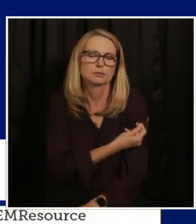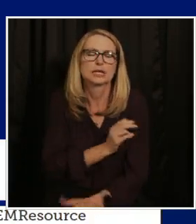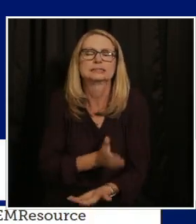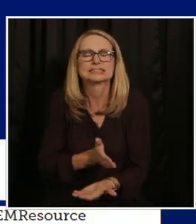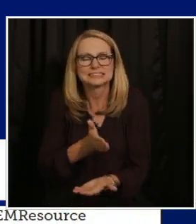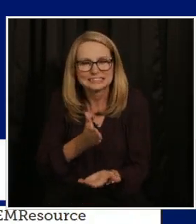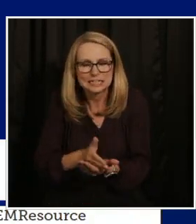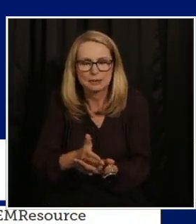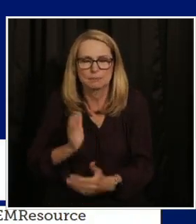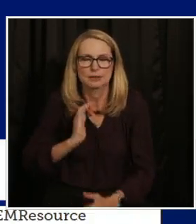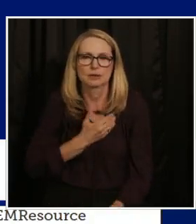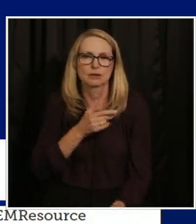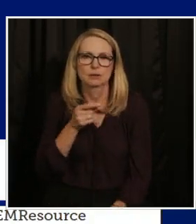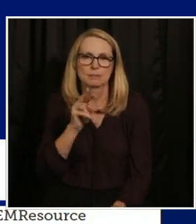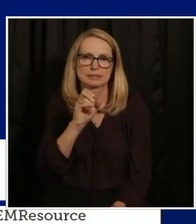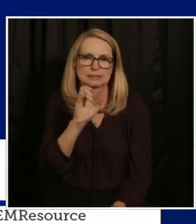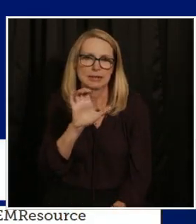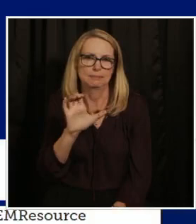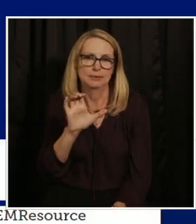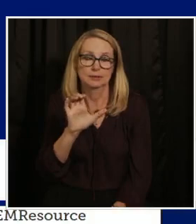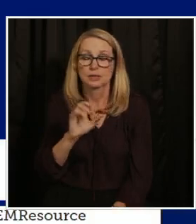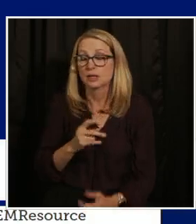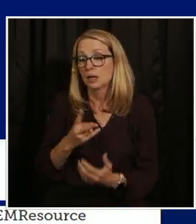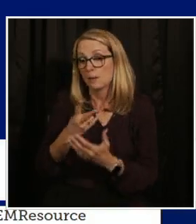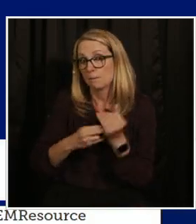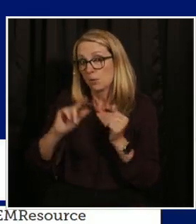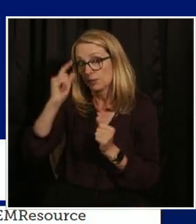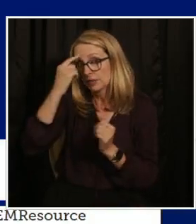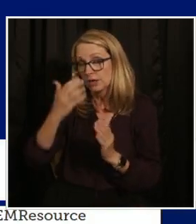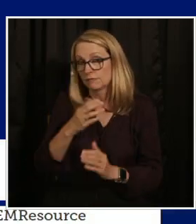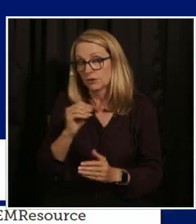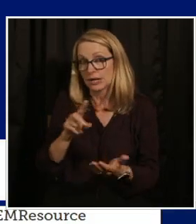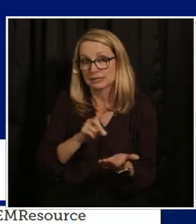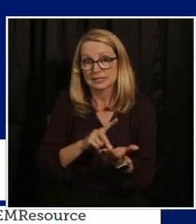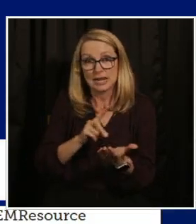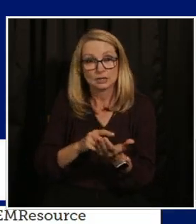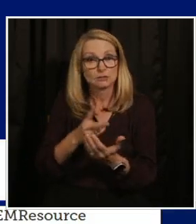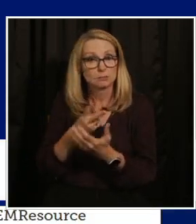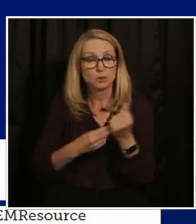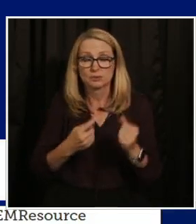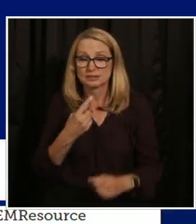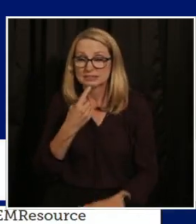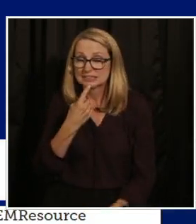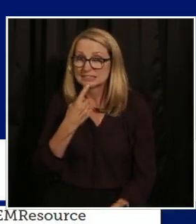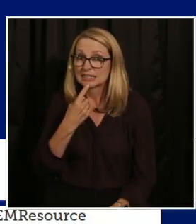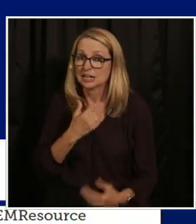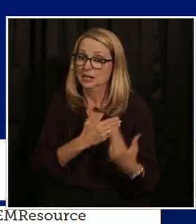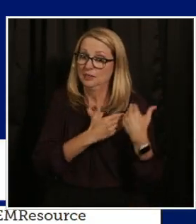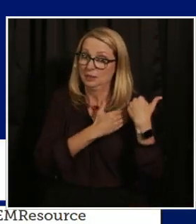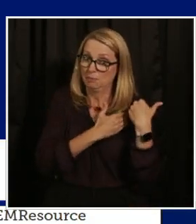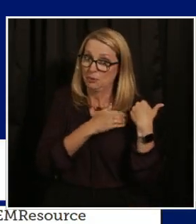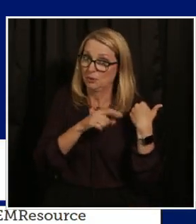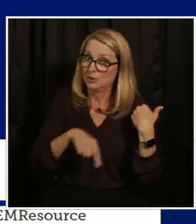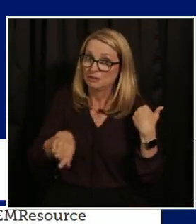governor and dr herlahi have indicated the burden of the unvaccinated on our hospitals is profound